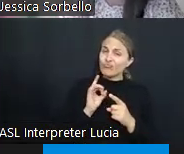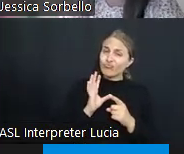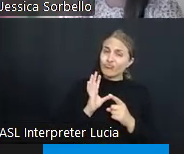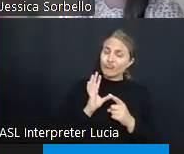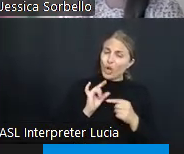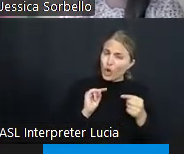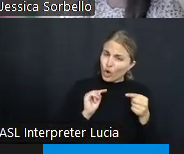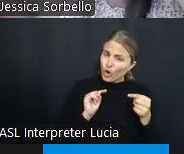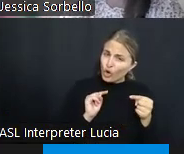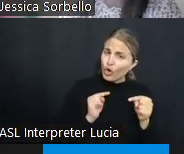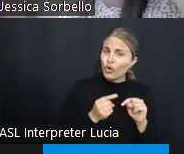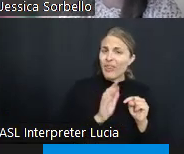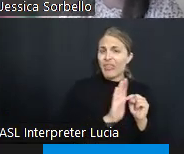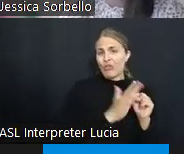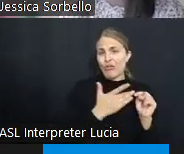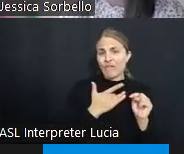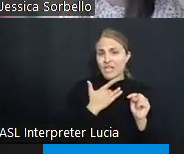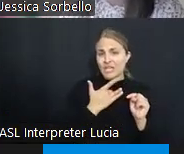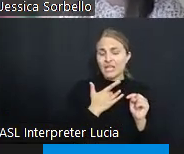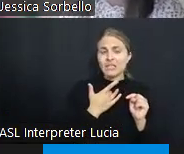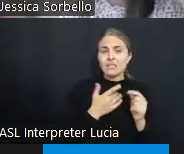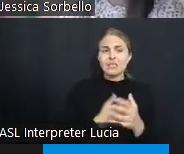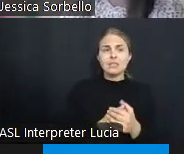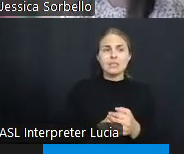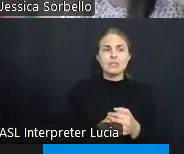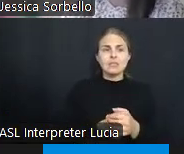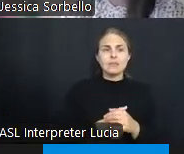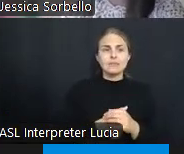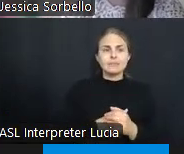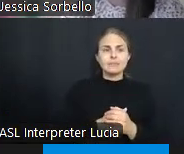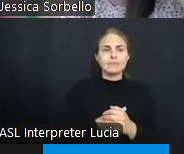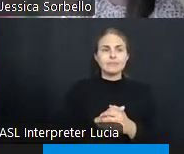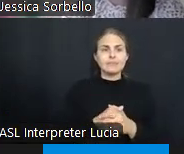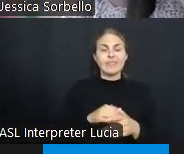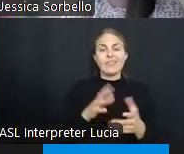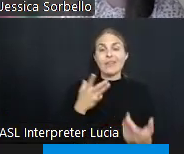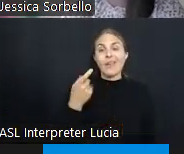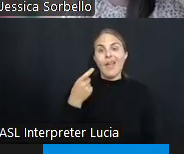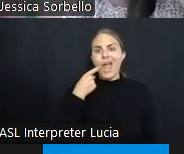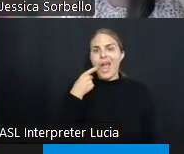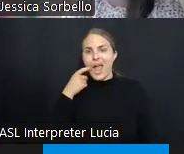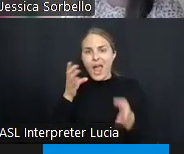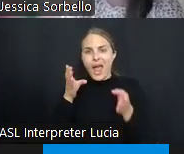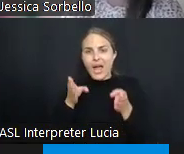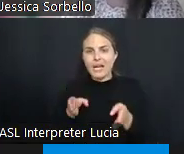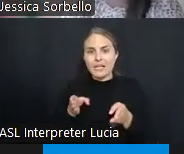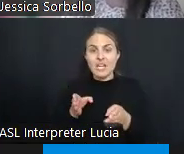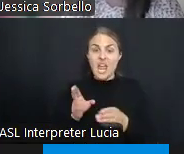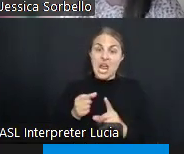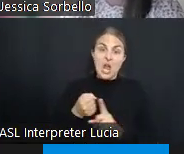. And so, words like addict and abuser and junkie and dirty. We don't want to use that.